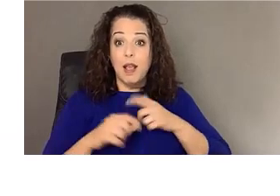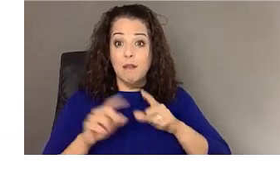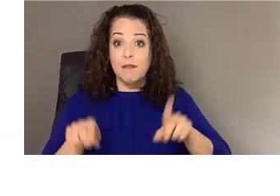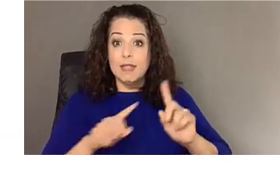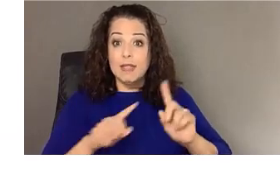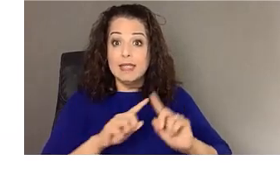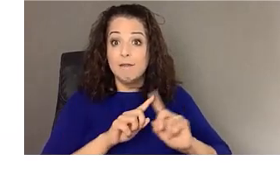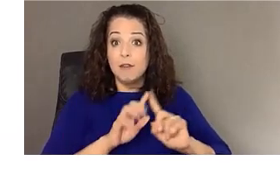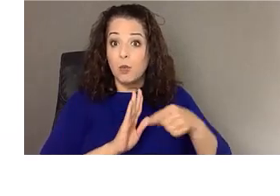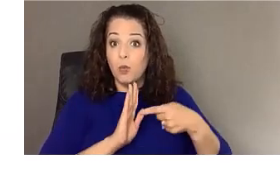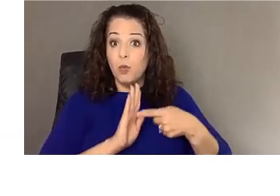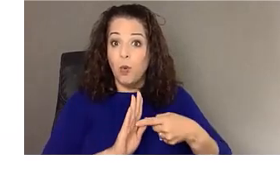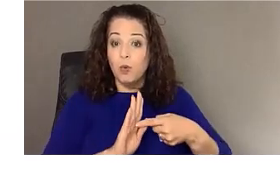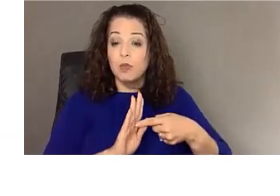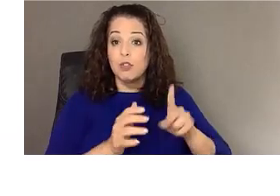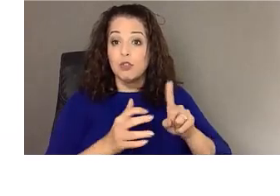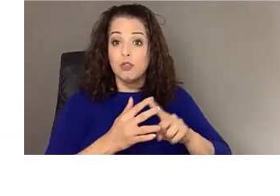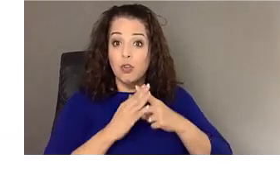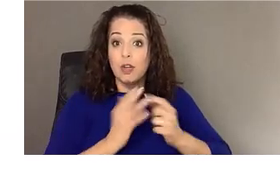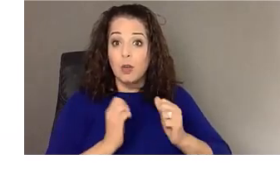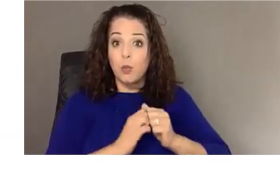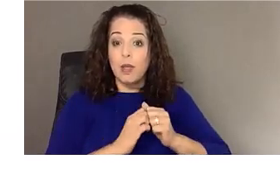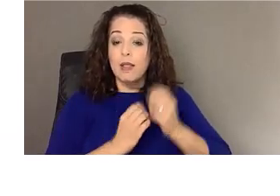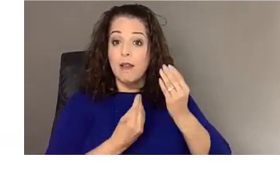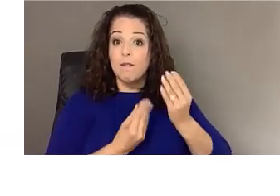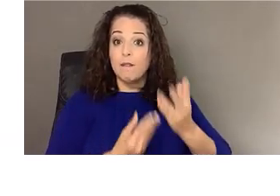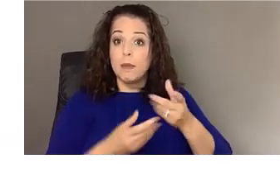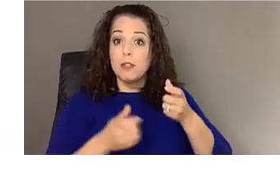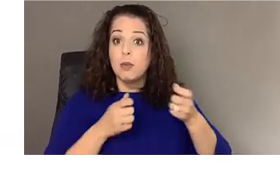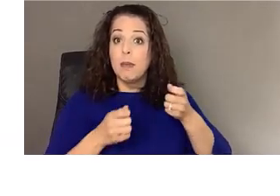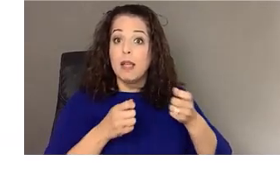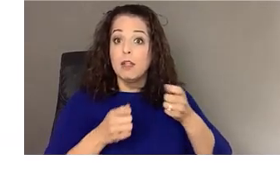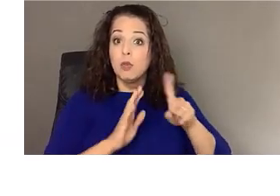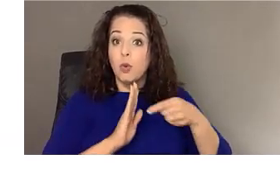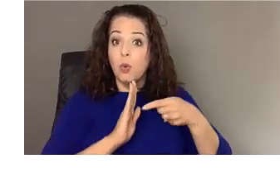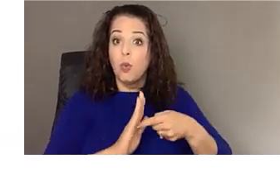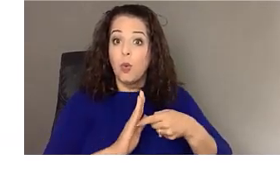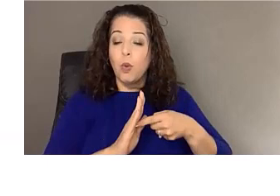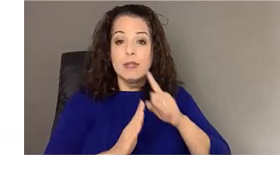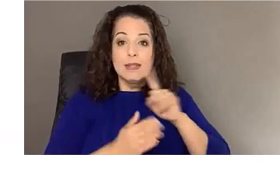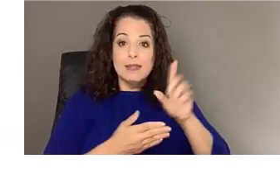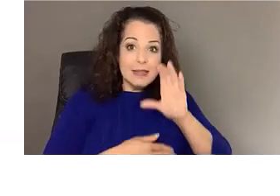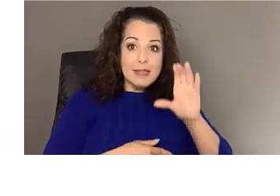starting with information manager role, which is seeking and sharing relevant information,